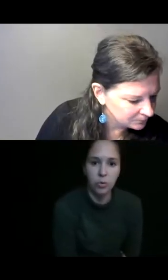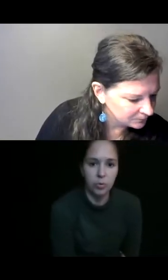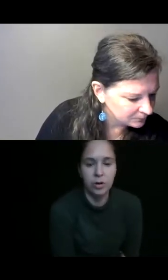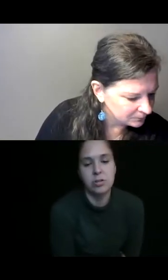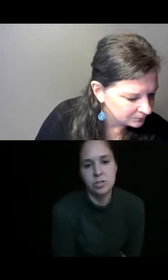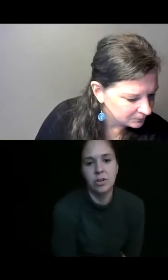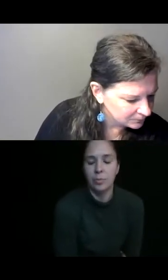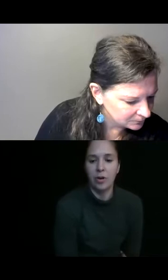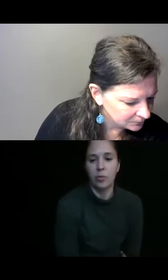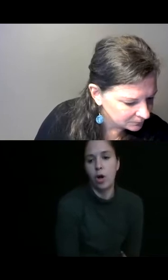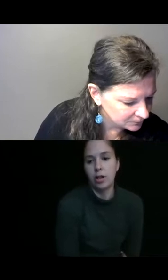four words on the, on the wall.